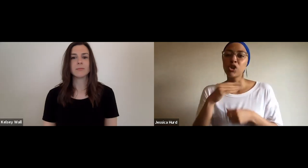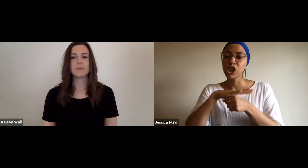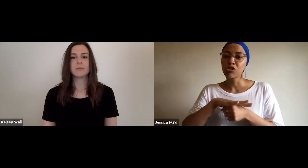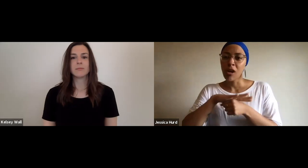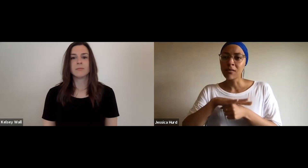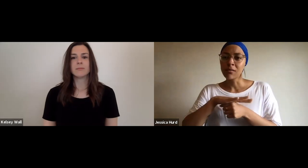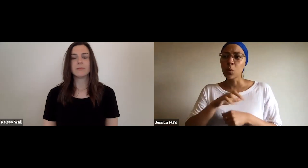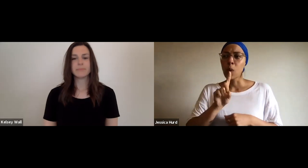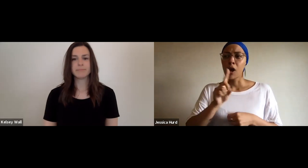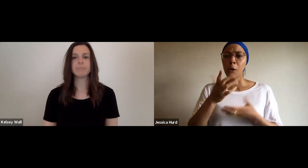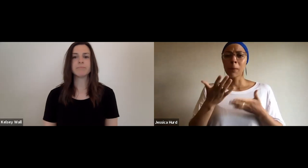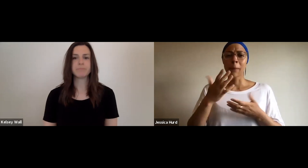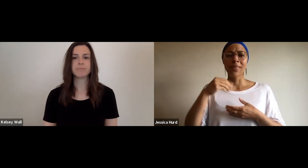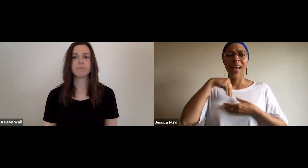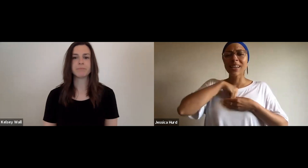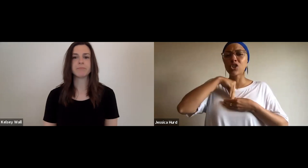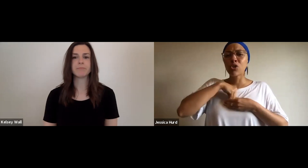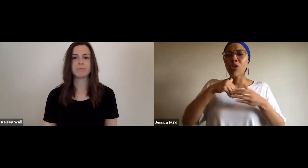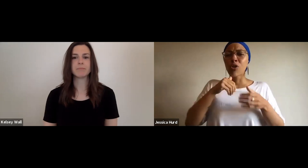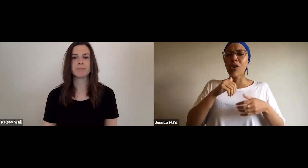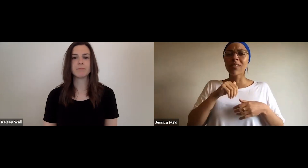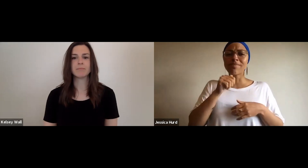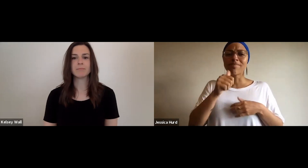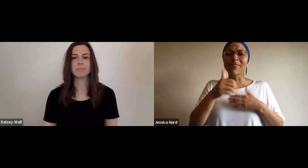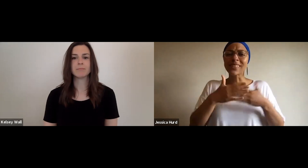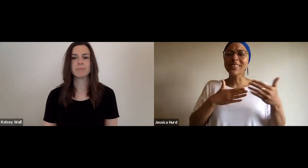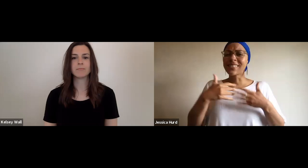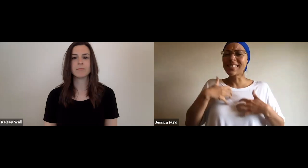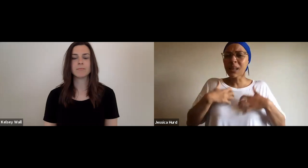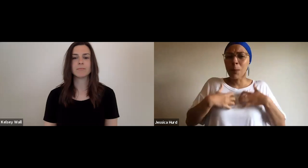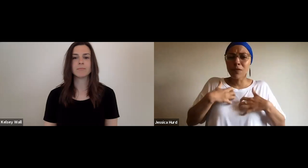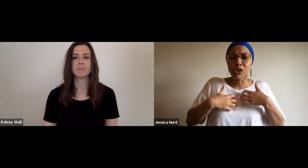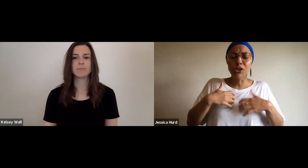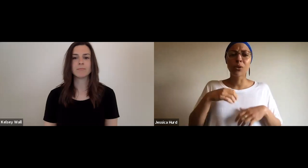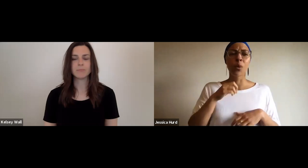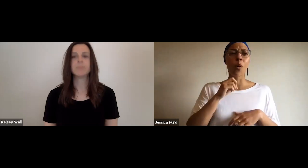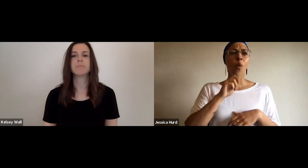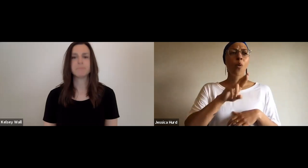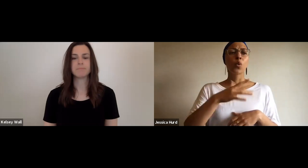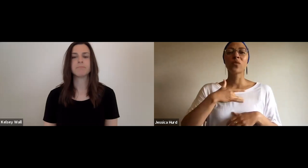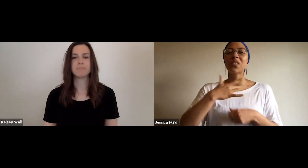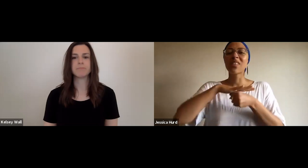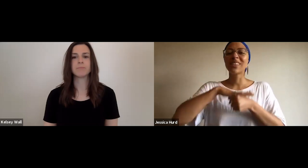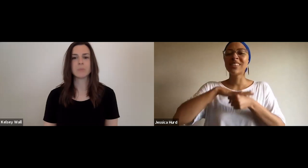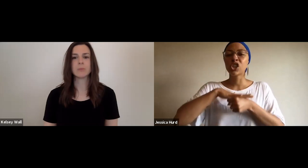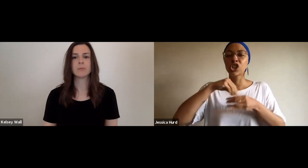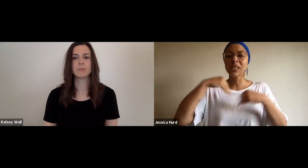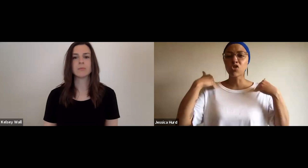So, people were experiencing a stress during that time and responding to it. They were feeling discomfort,